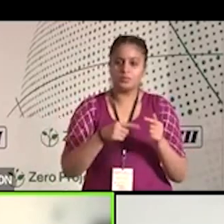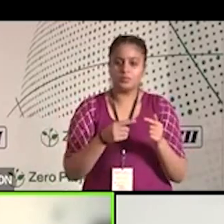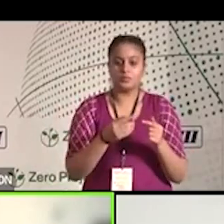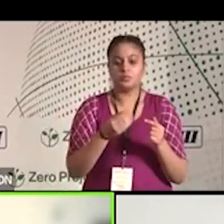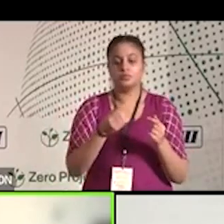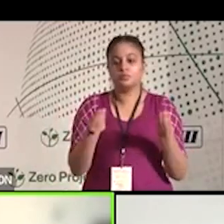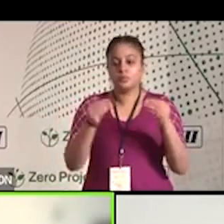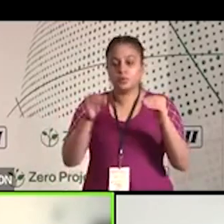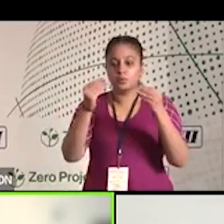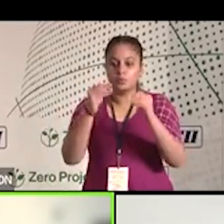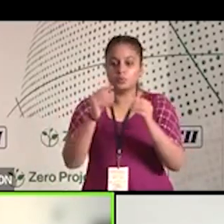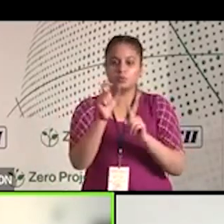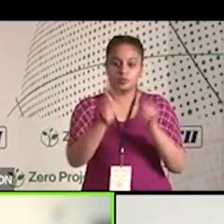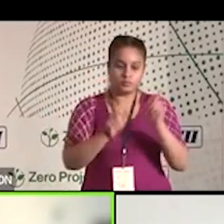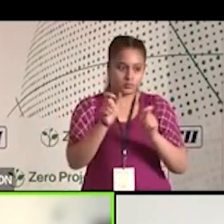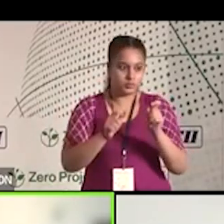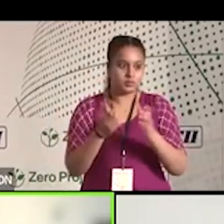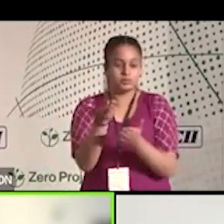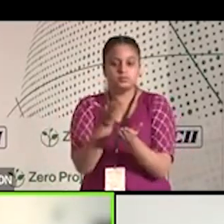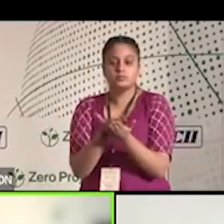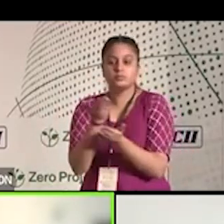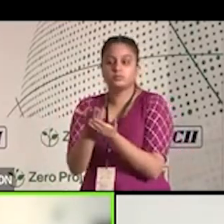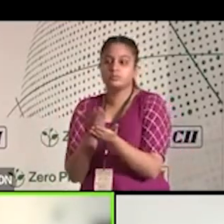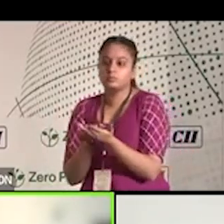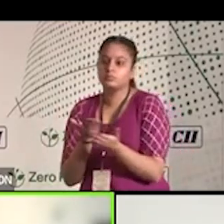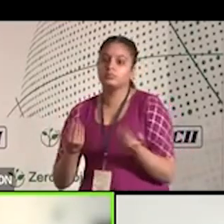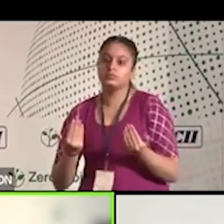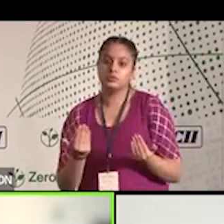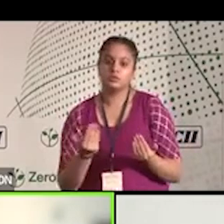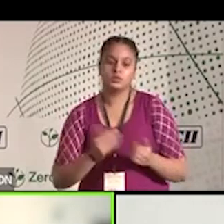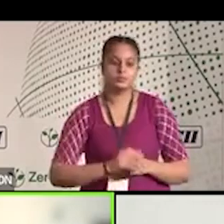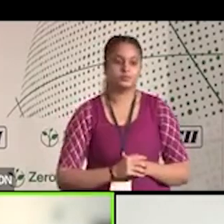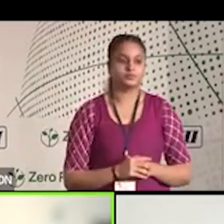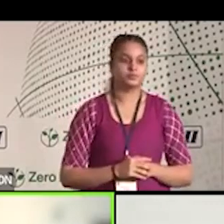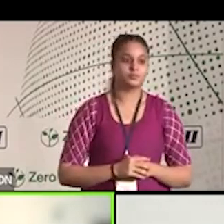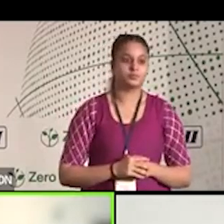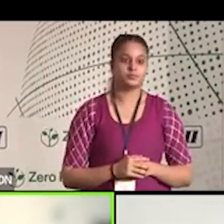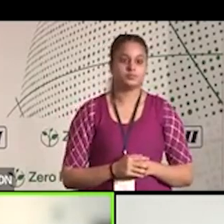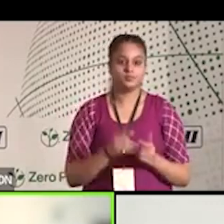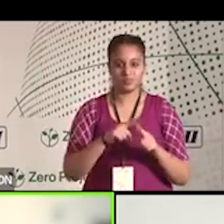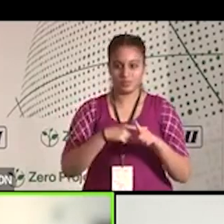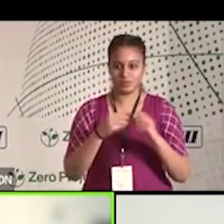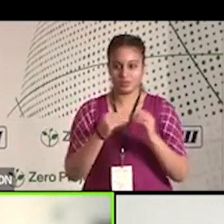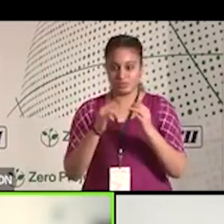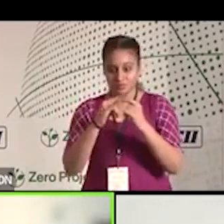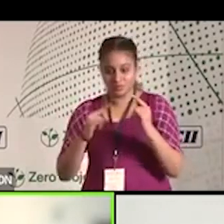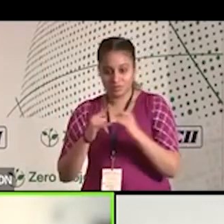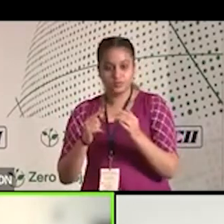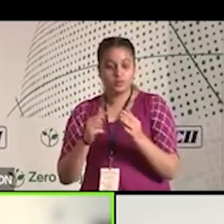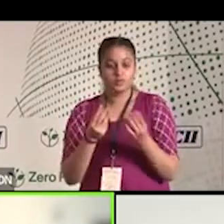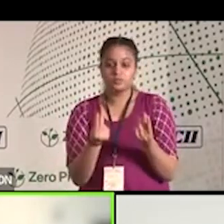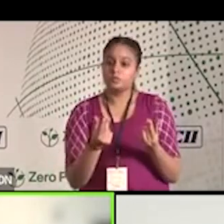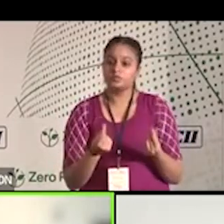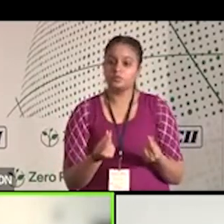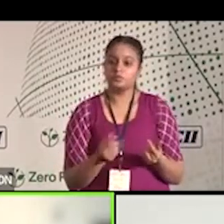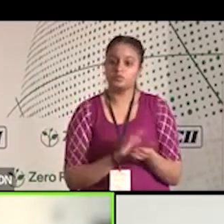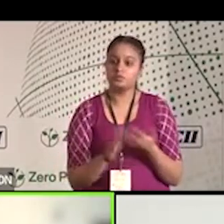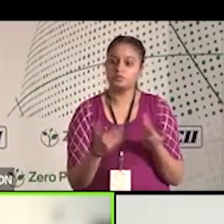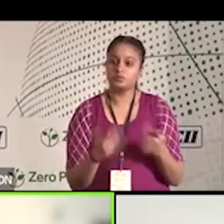at one time than, you know, jobs is because job first happens very quickly. People go around and they see the they drop the CVS